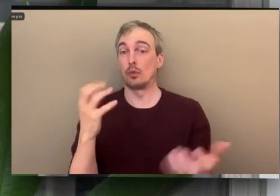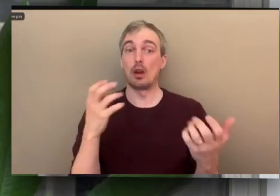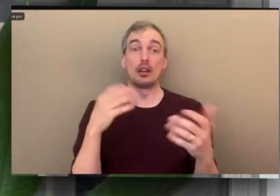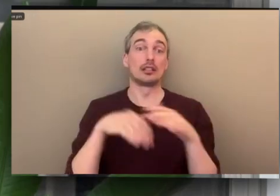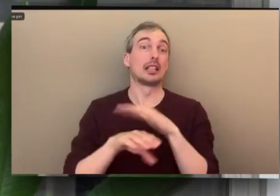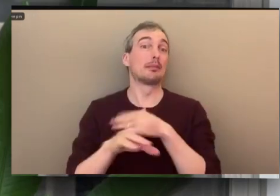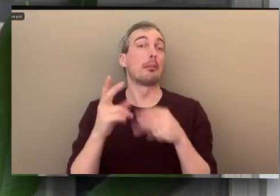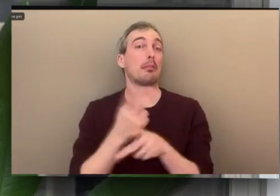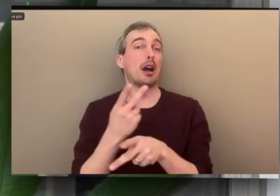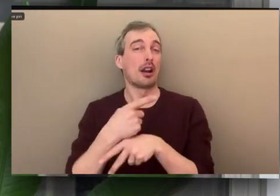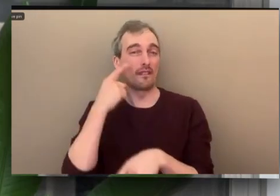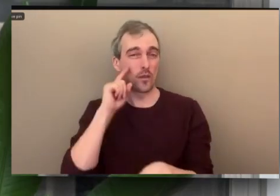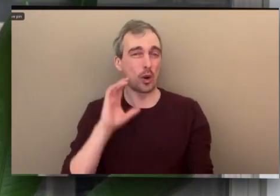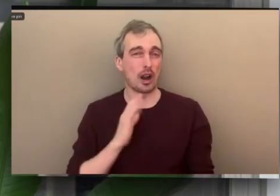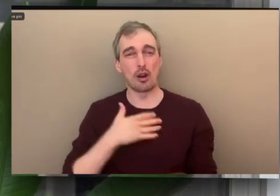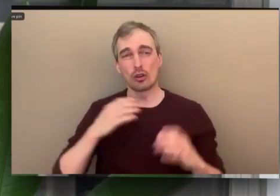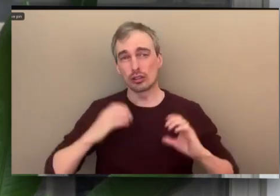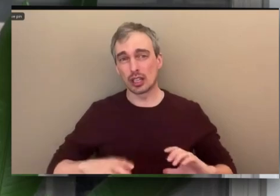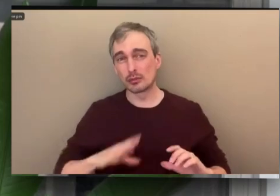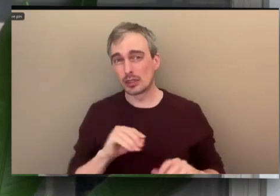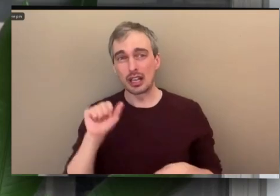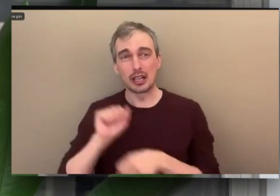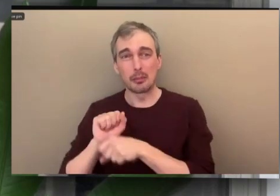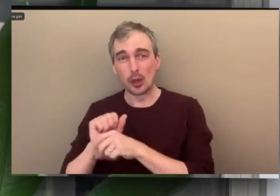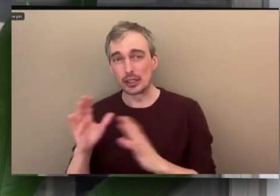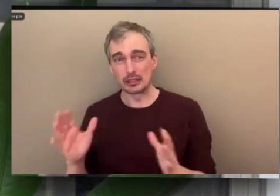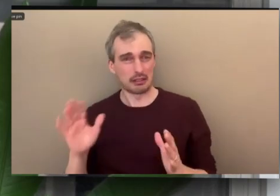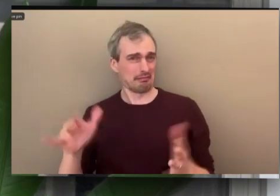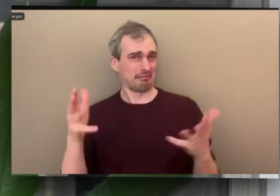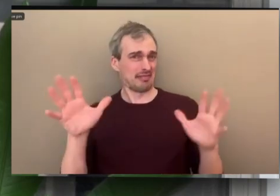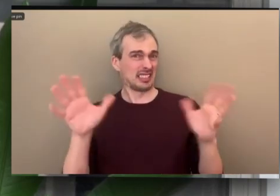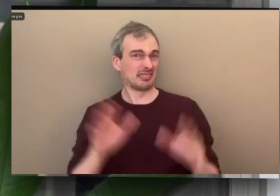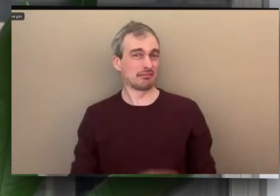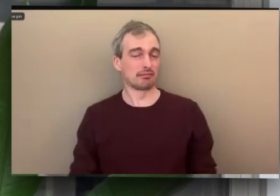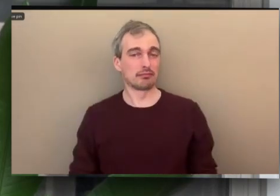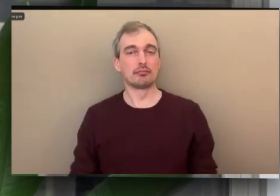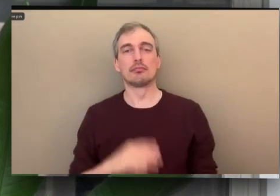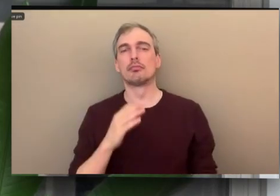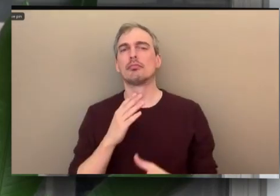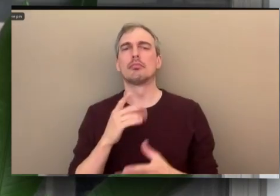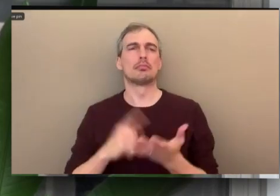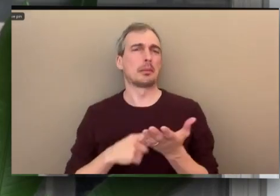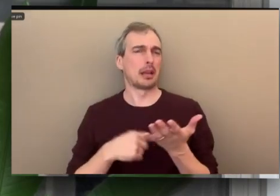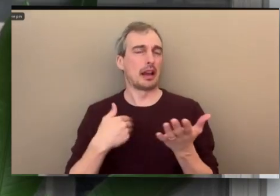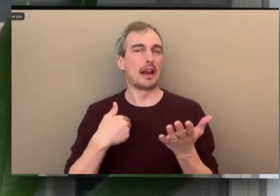In some cases, I have different talk tracks and different approaches. So again, if I'm working with a team...